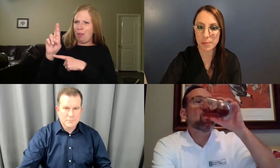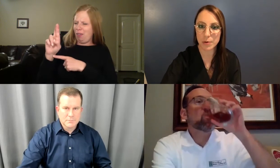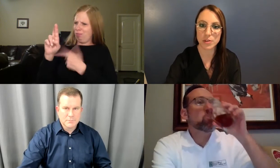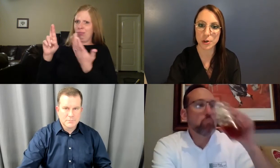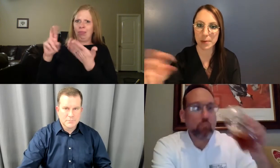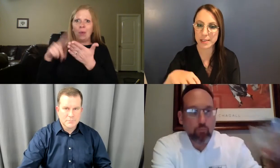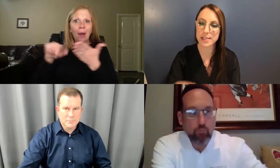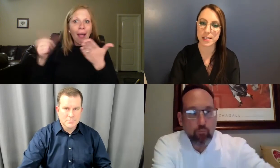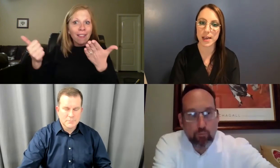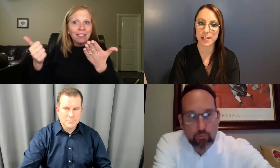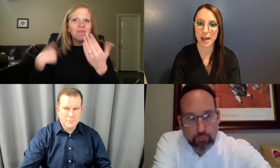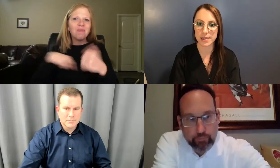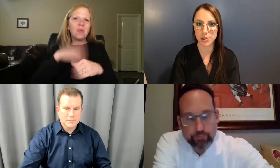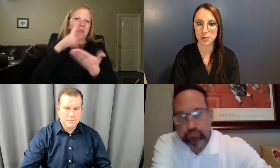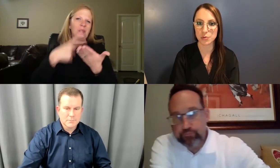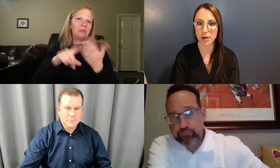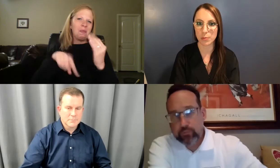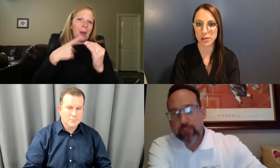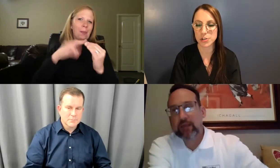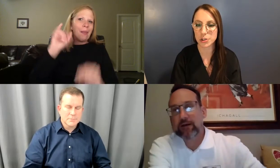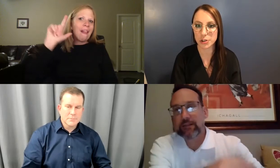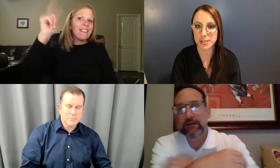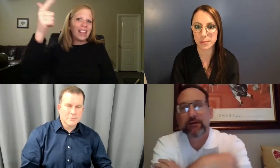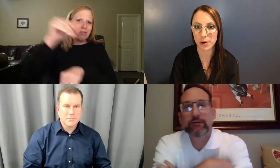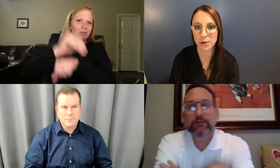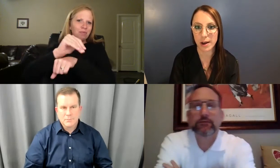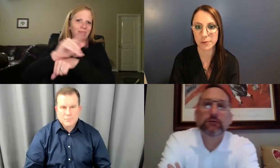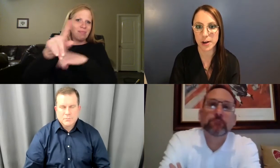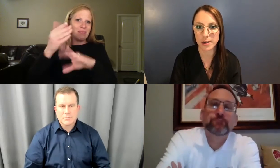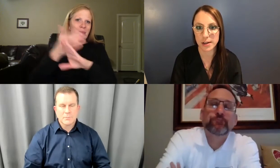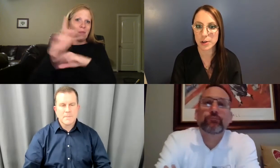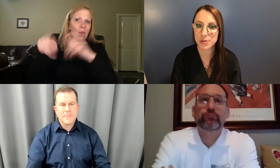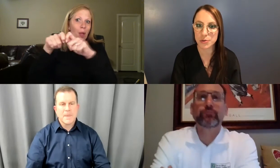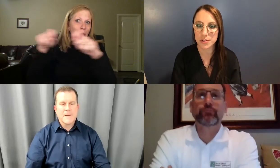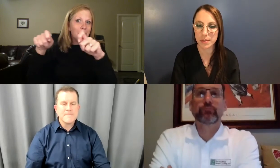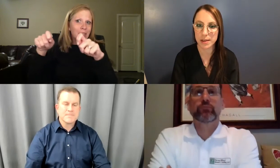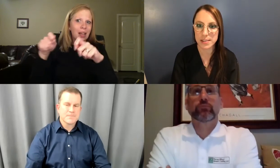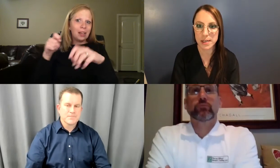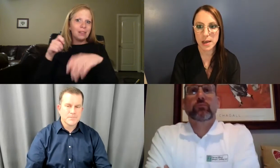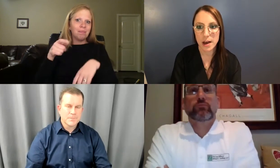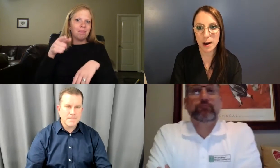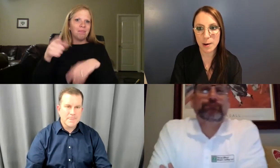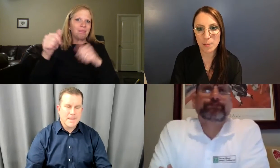but maybe we'll circle back to this at the end and ask you what else you're curious about after Ed goes through some things.